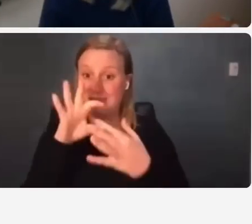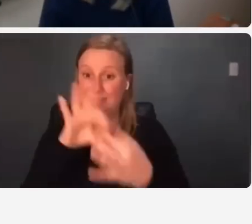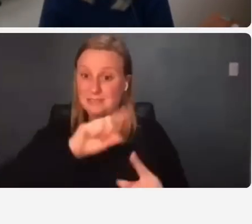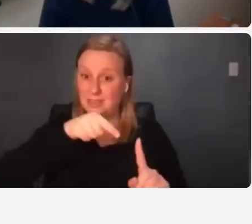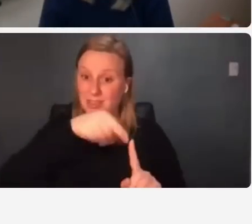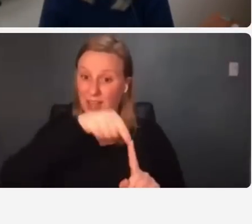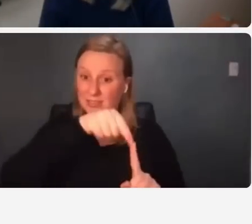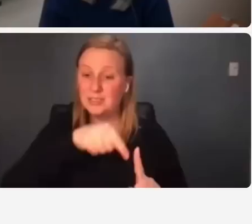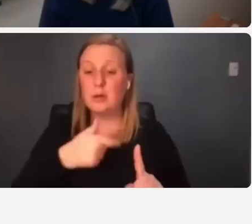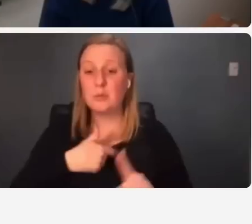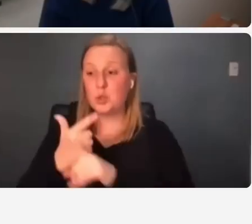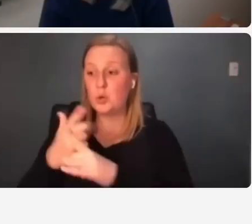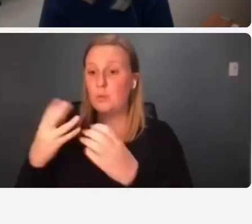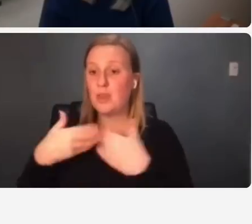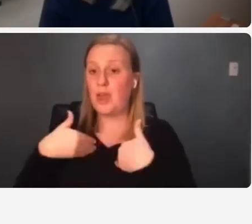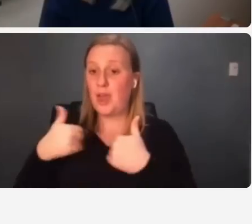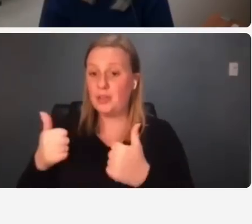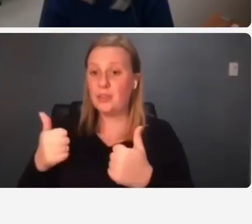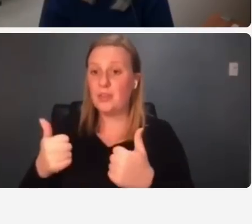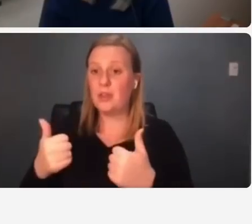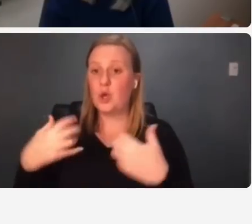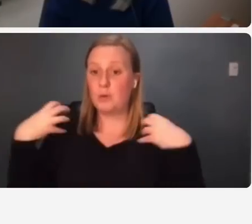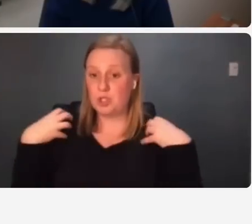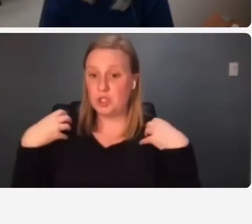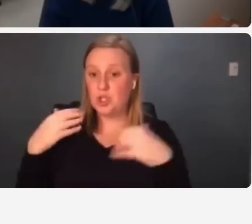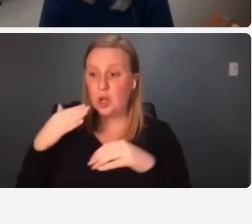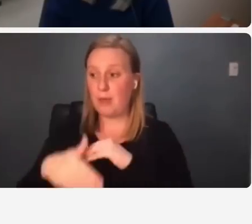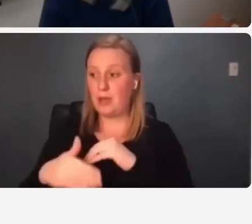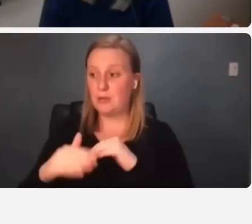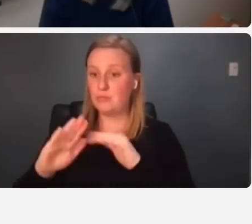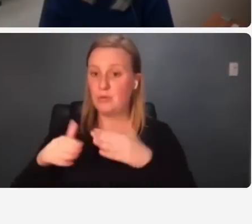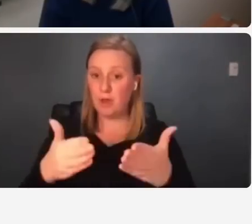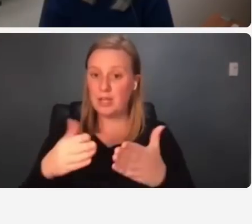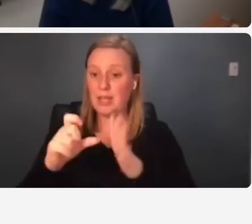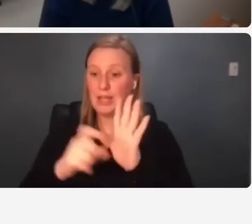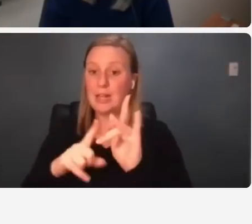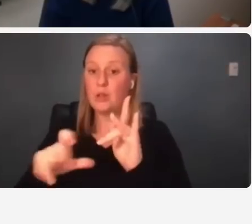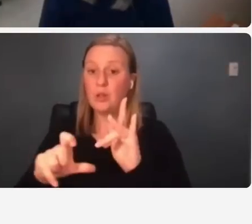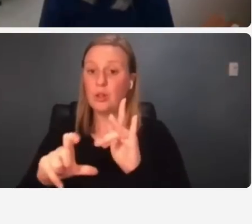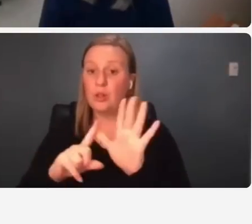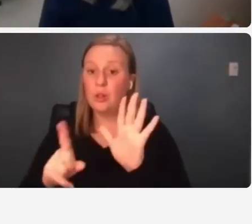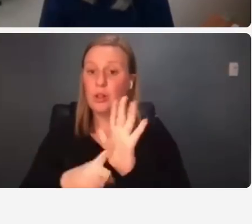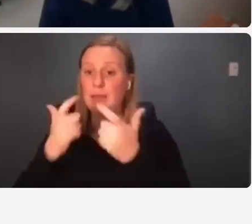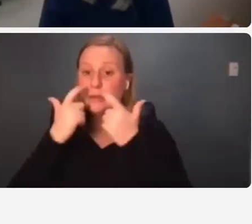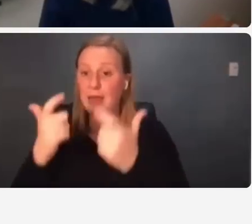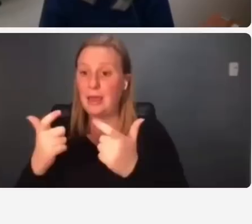with the Health Commission is the difference of providing clinical care across residential versus the community settings.